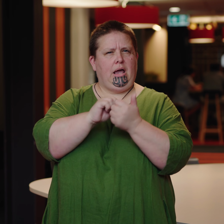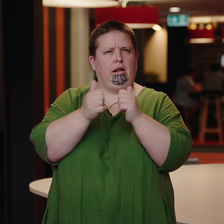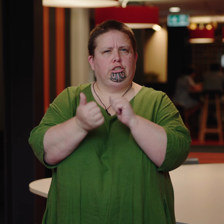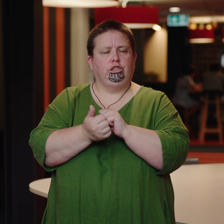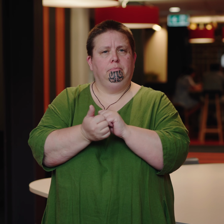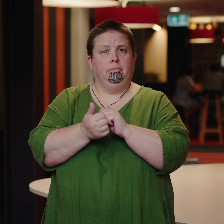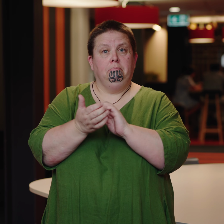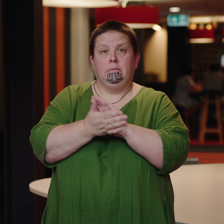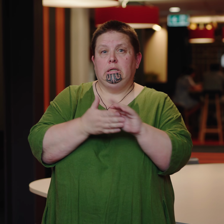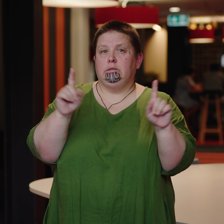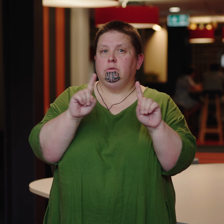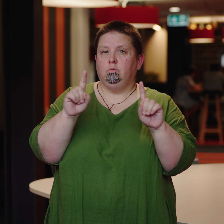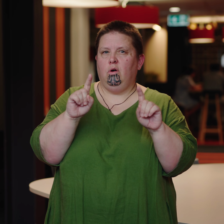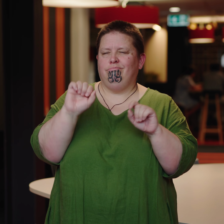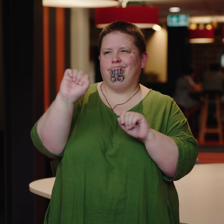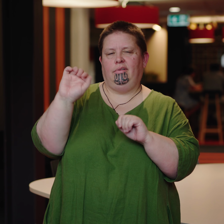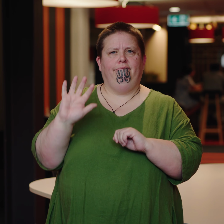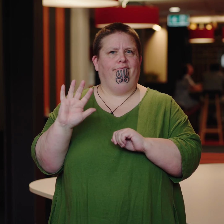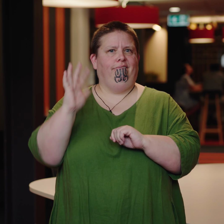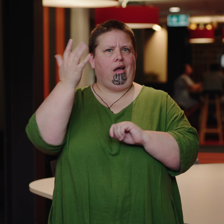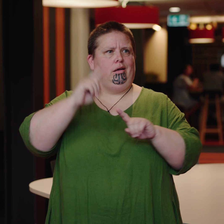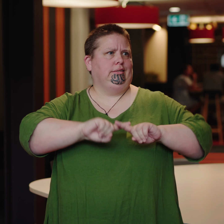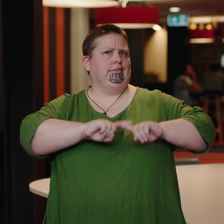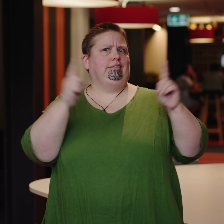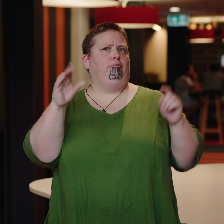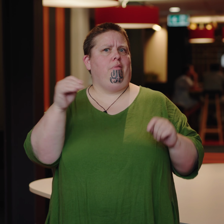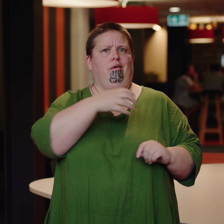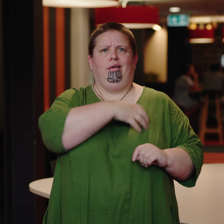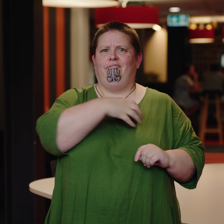Working in partnership is what makes Whaikaha different from other Government agencies.